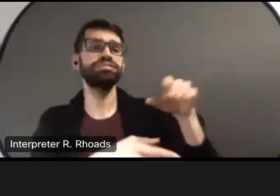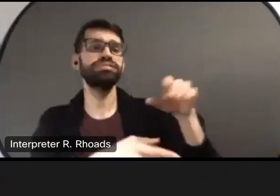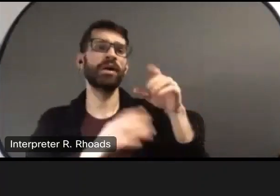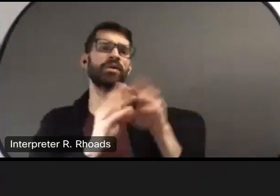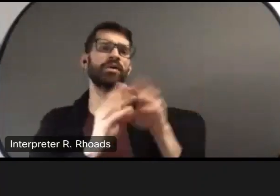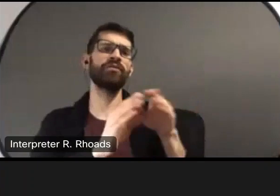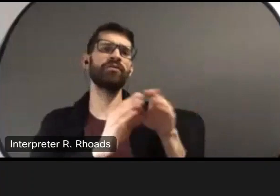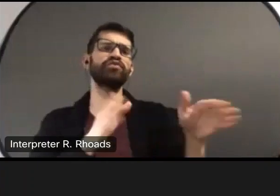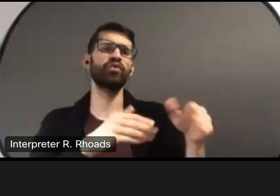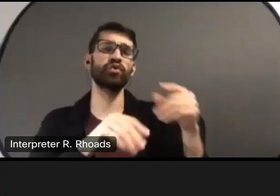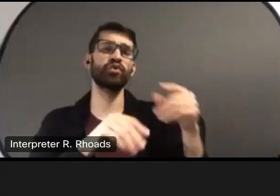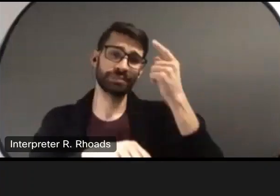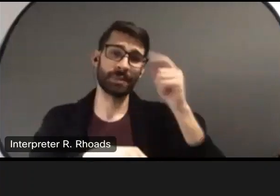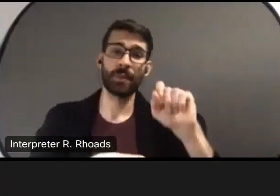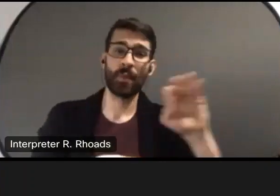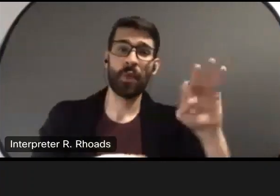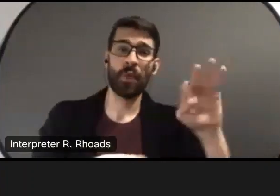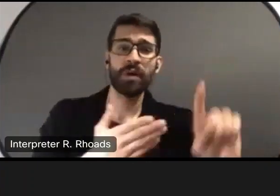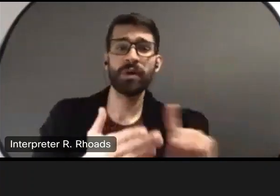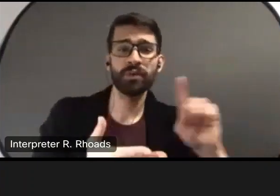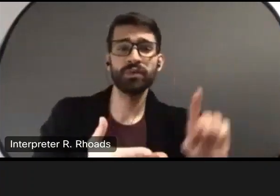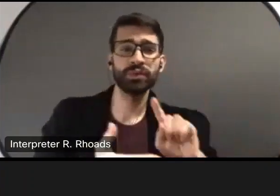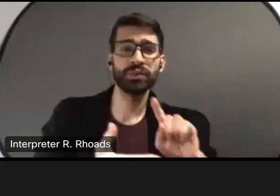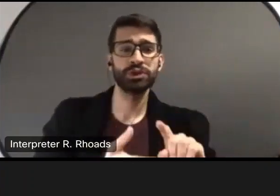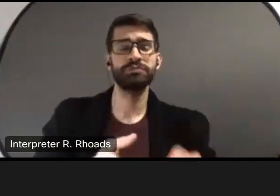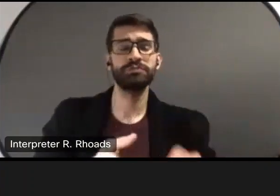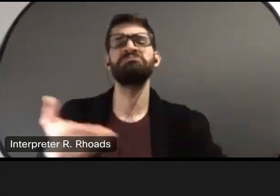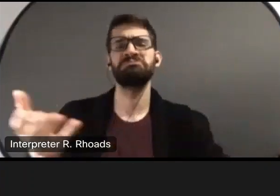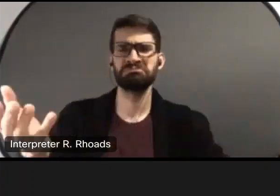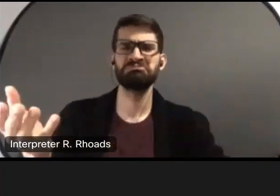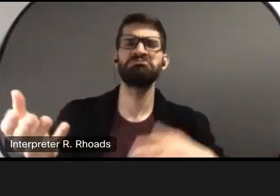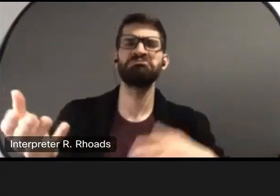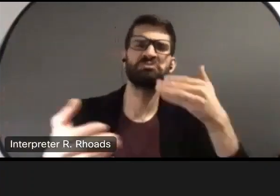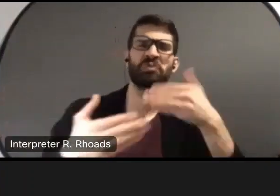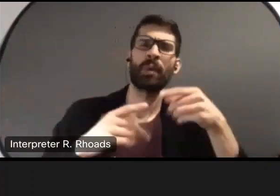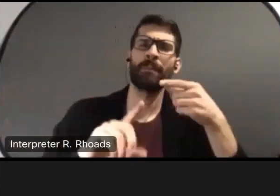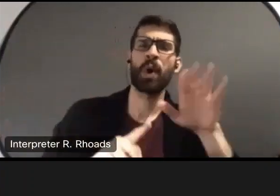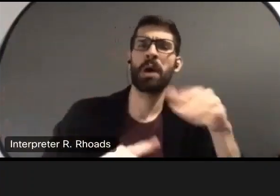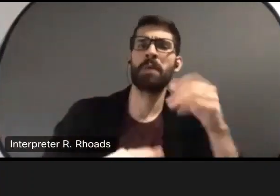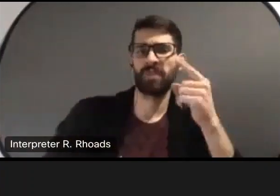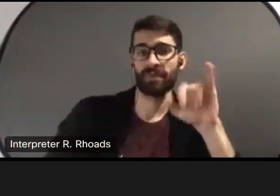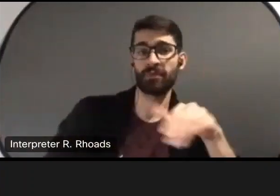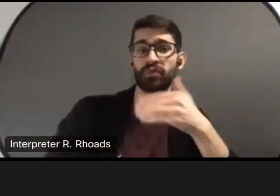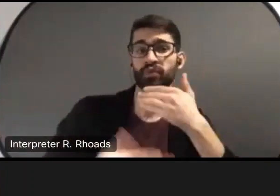(Campbell) That's a good point. Yeah, I appreciate that suggestion. (Boese) Yeah,